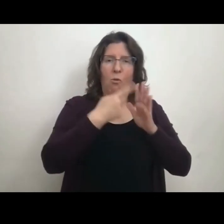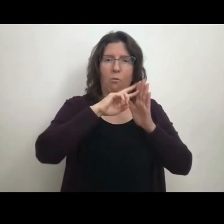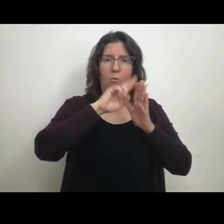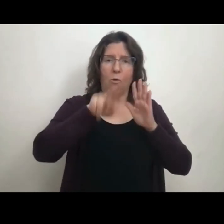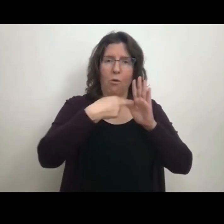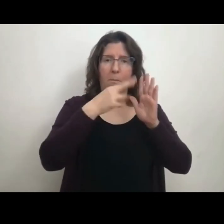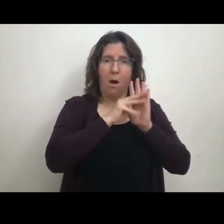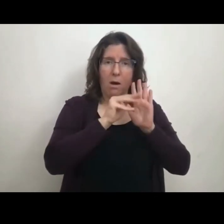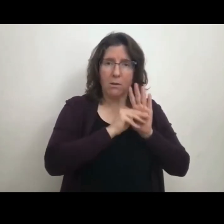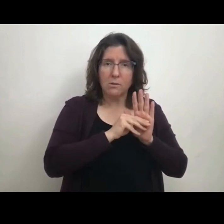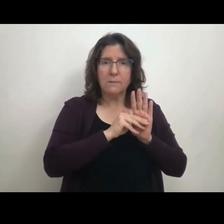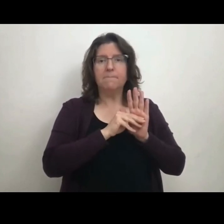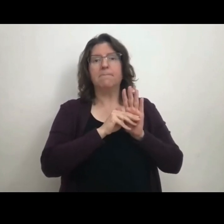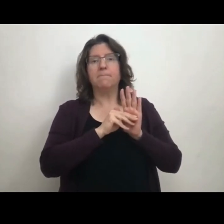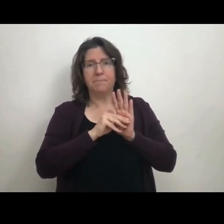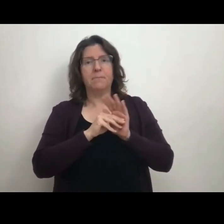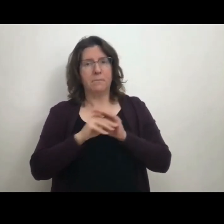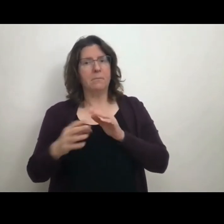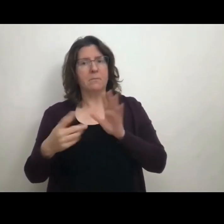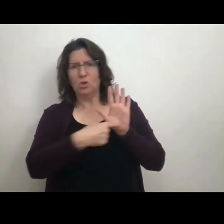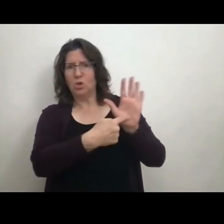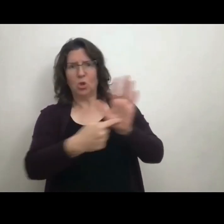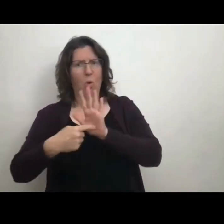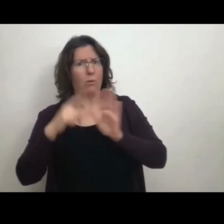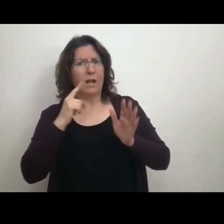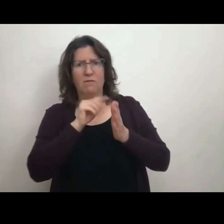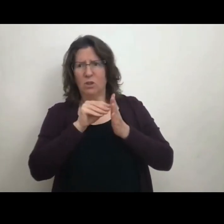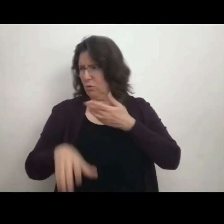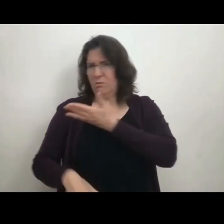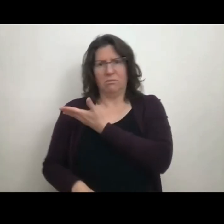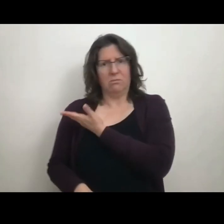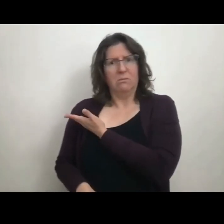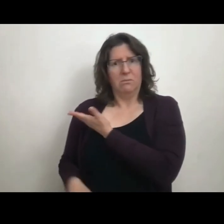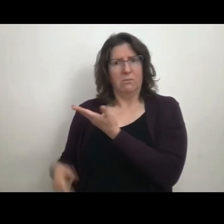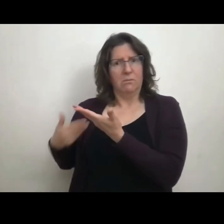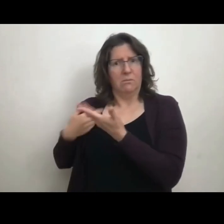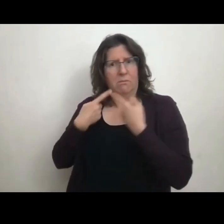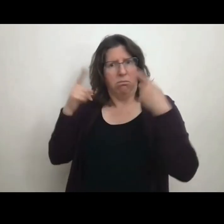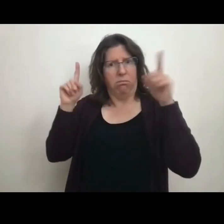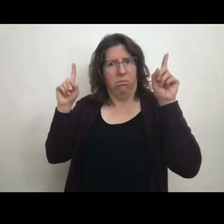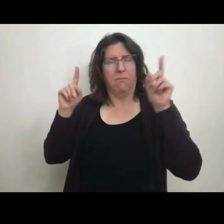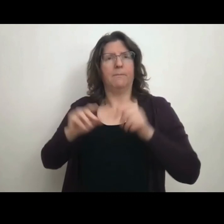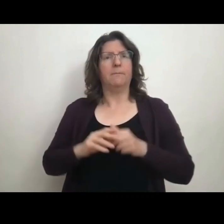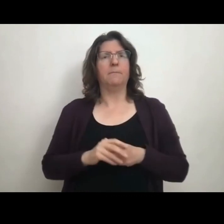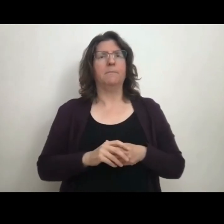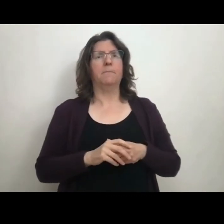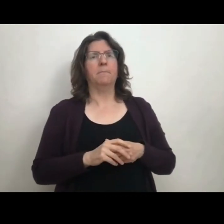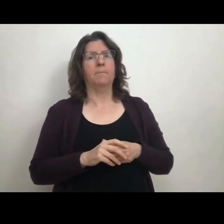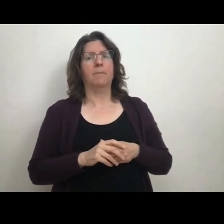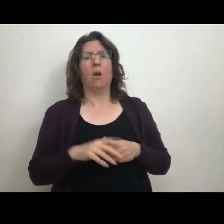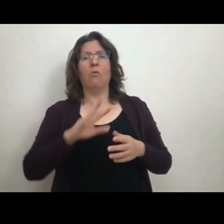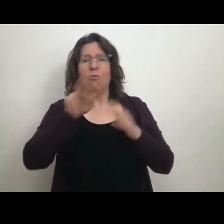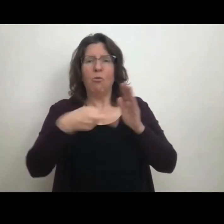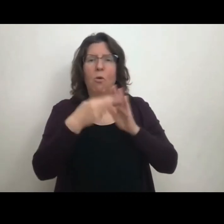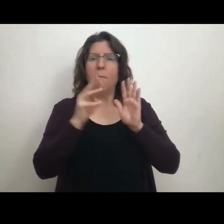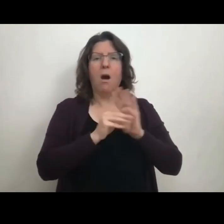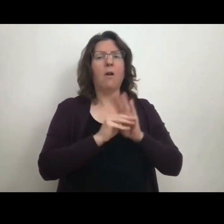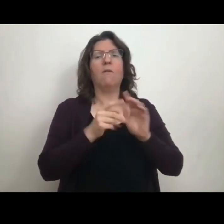They could serve as role models so students know that they, too, can have a successful future.